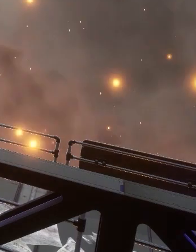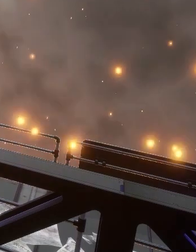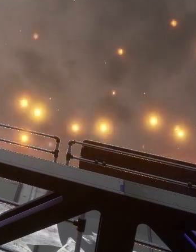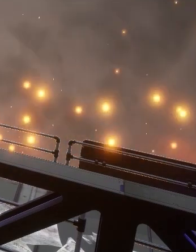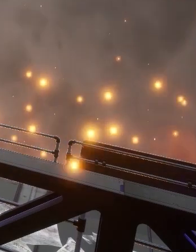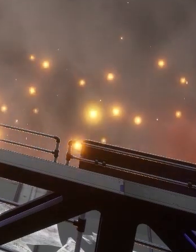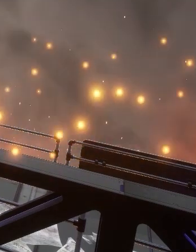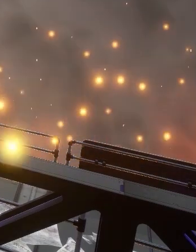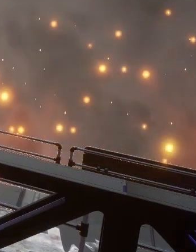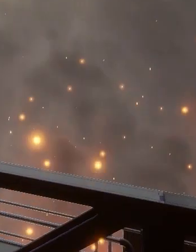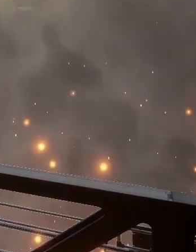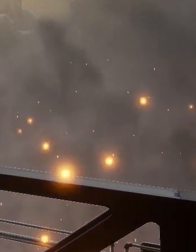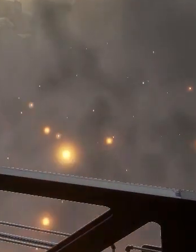[Man] Roger, connection bonding.